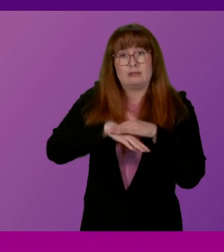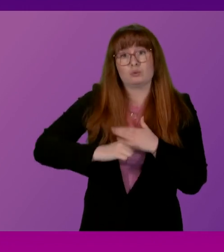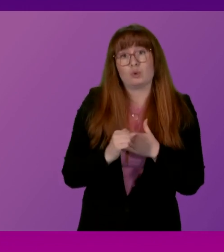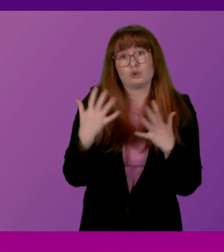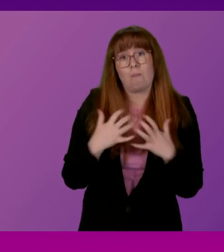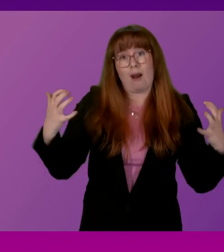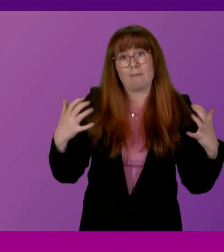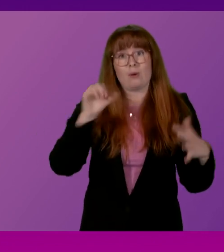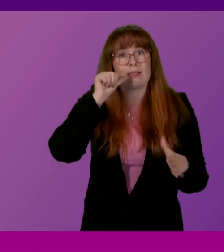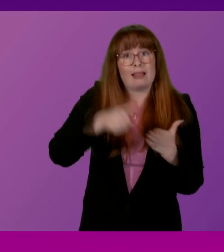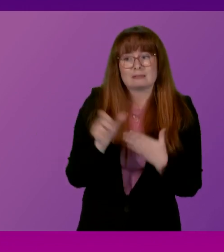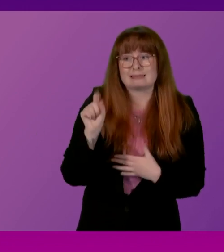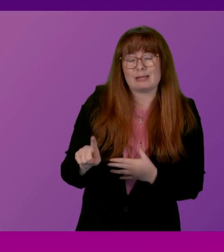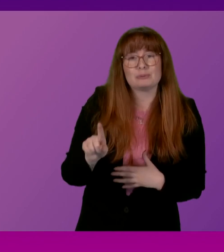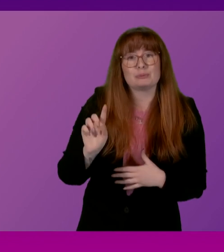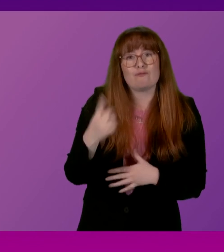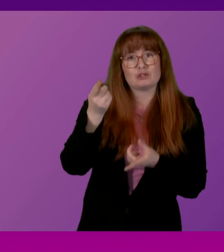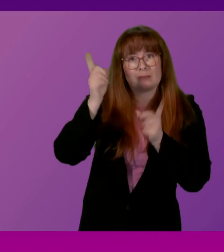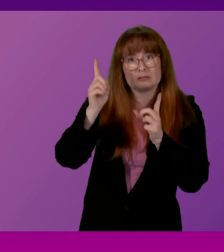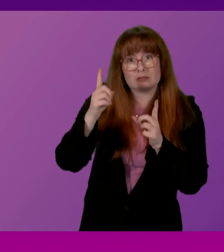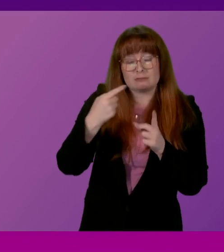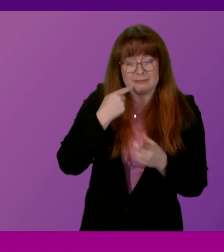a letter for the First Minister. It read: